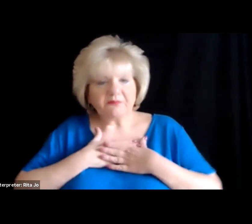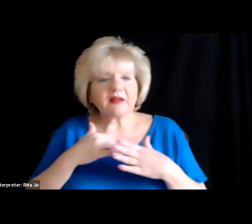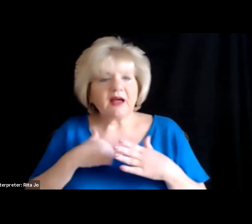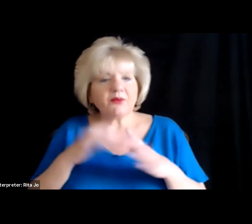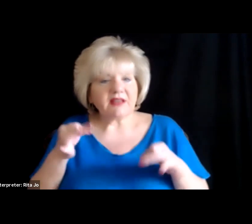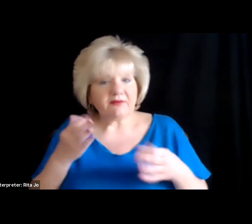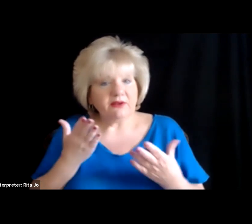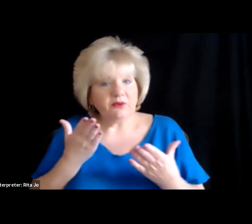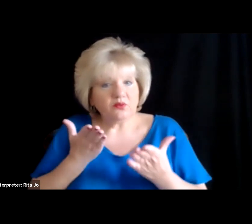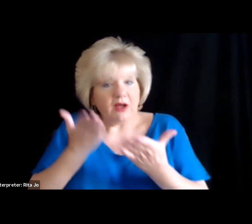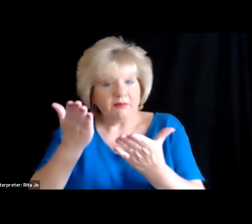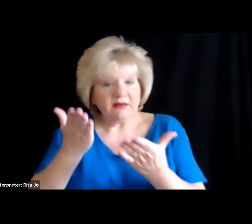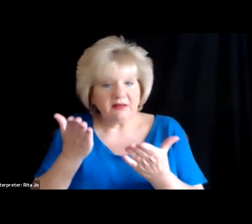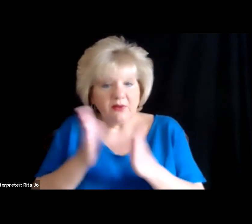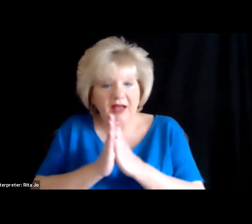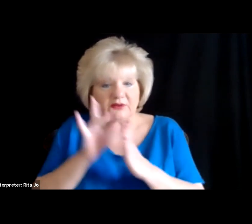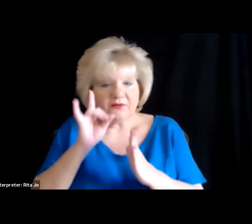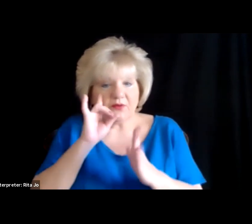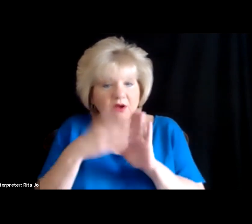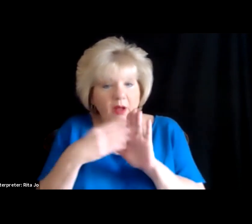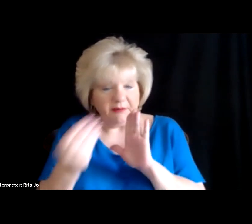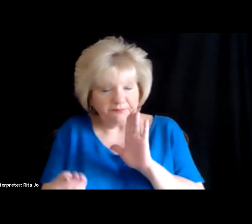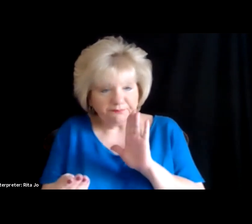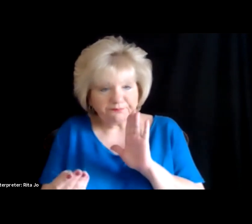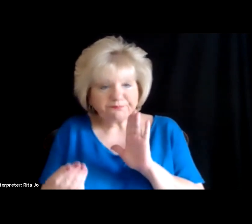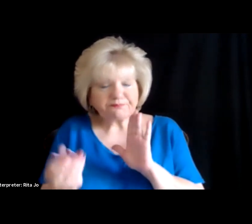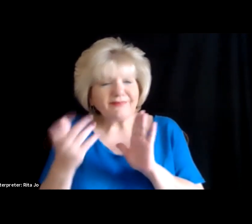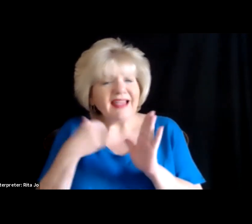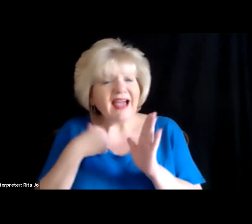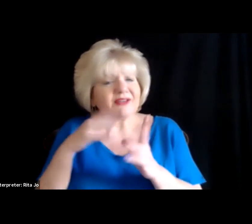you ask for a copy of it. I've included a lot of resources and